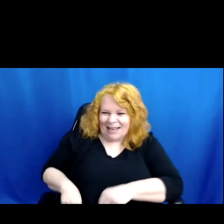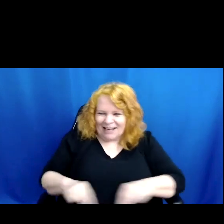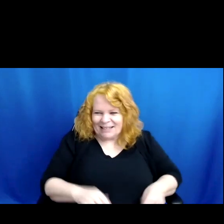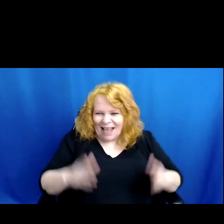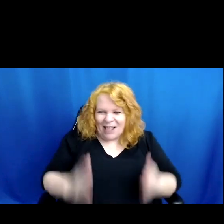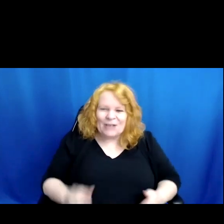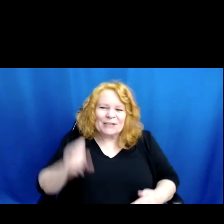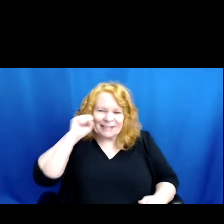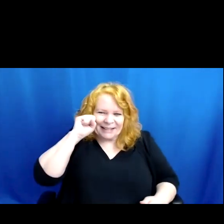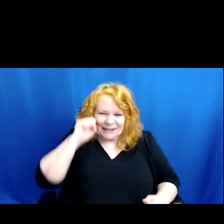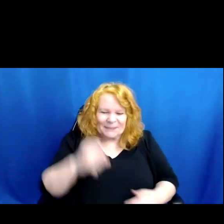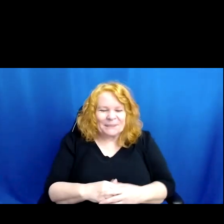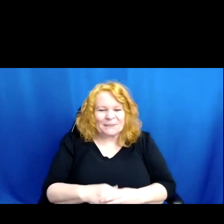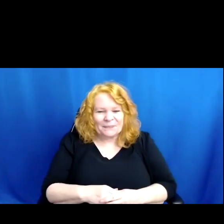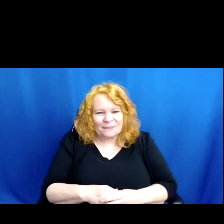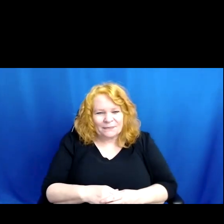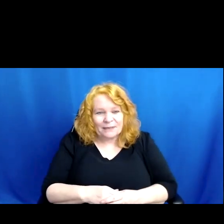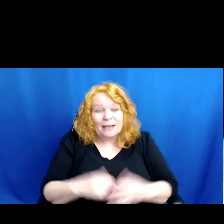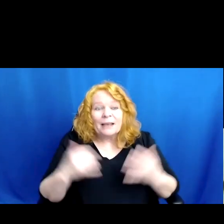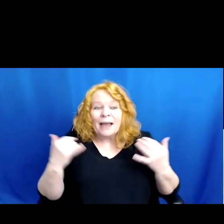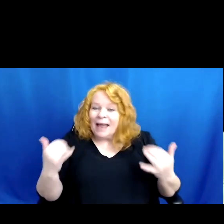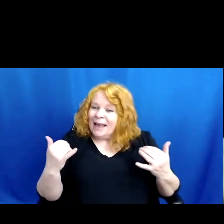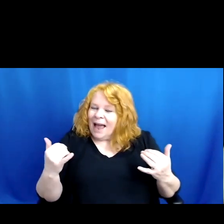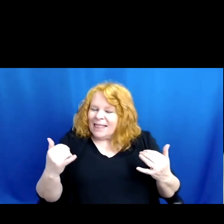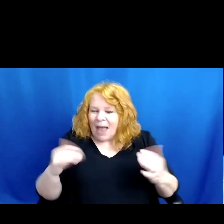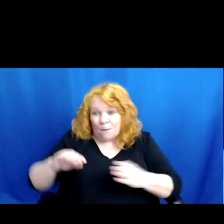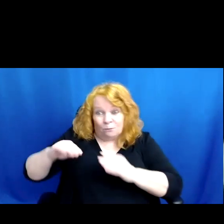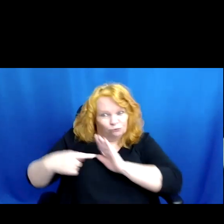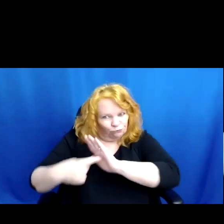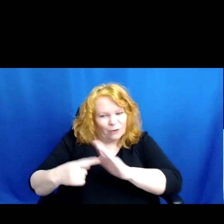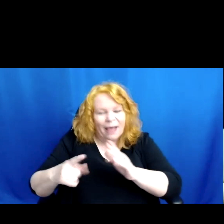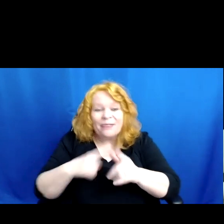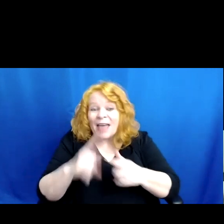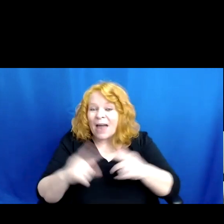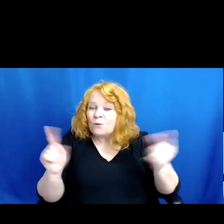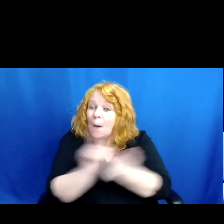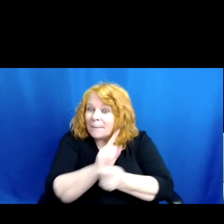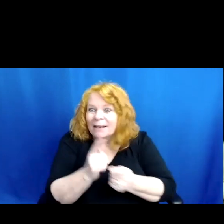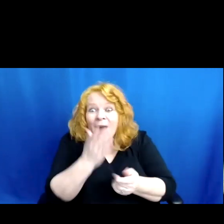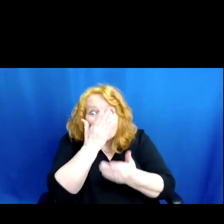Then we also meet our very good friend Princess Peggy.